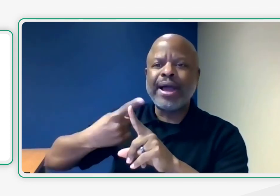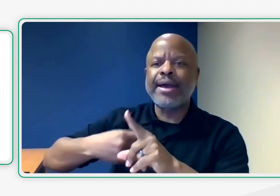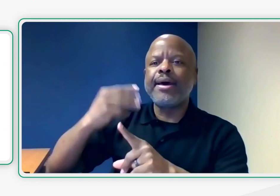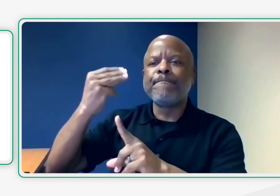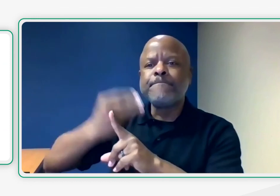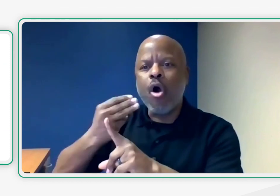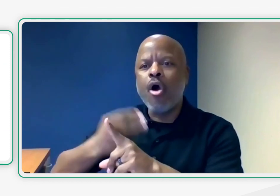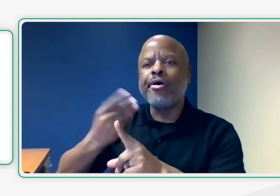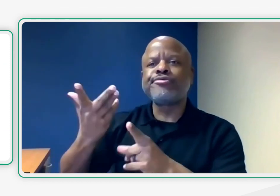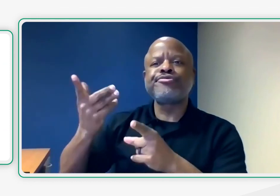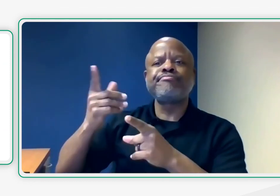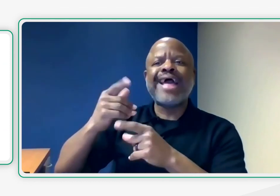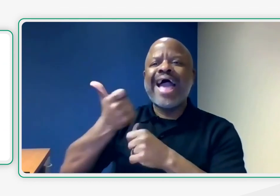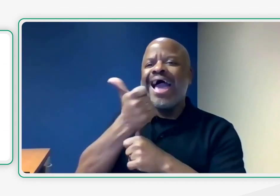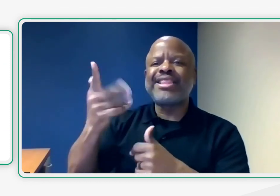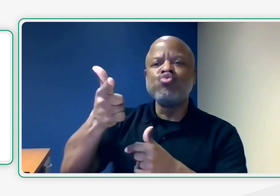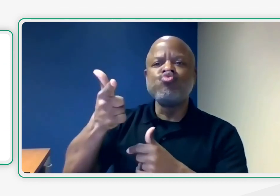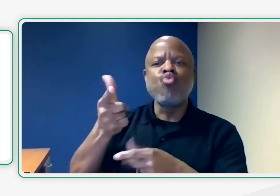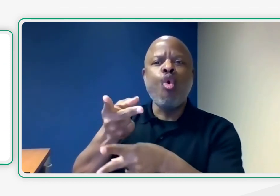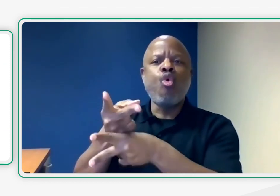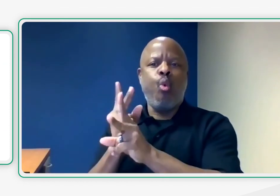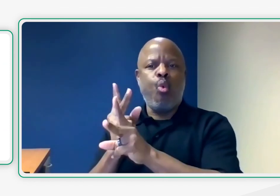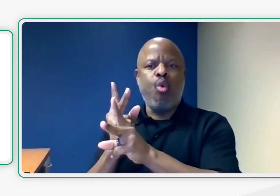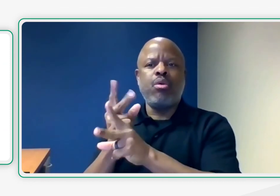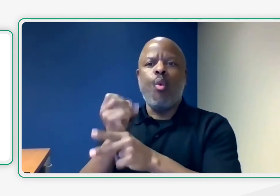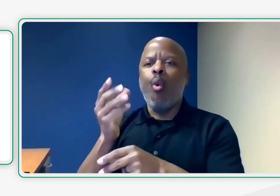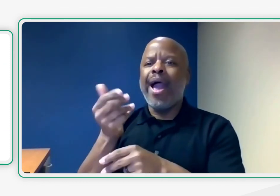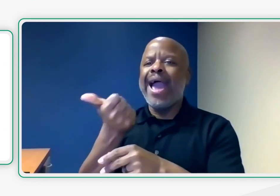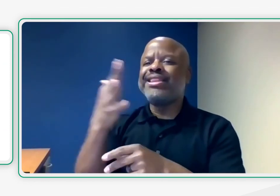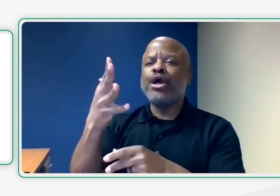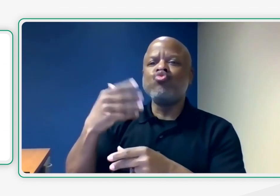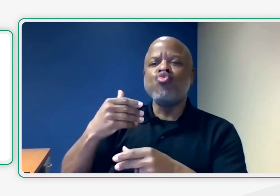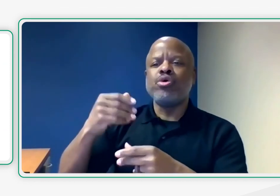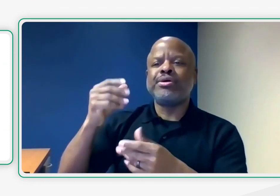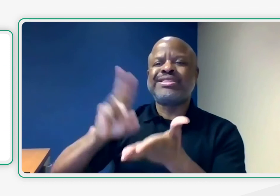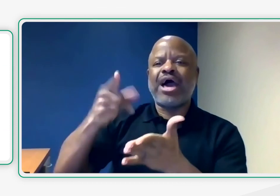You might have taken out a new loan. You might be paying a new mortgage or rent. So really anything